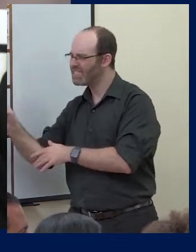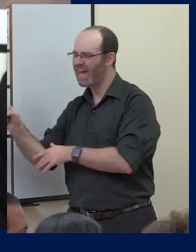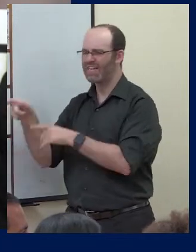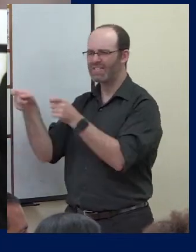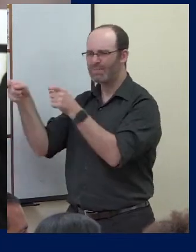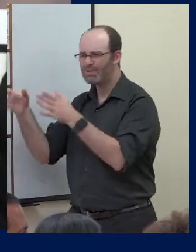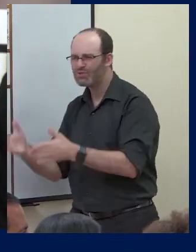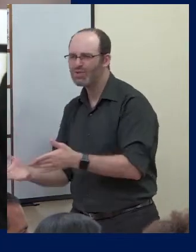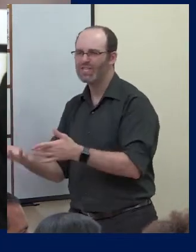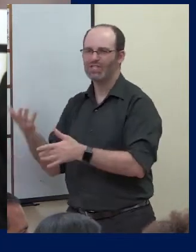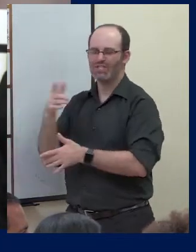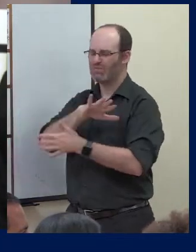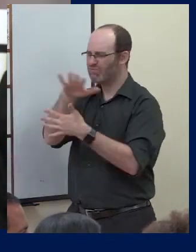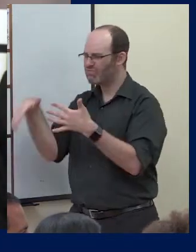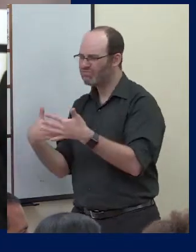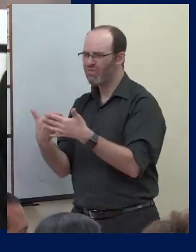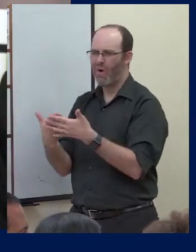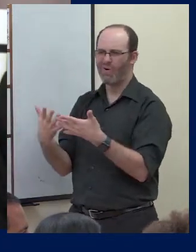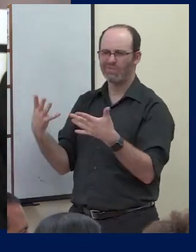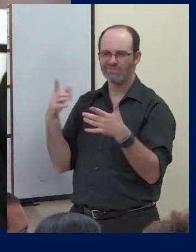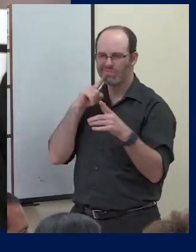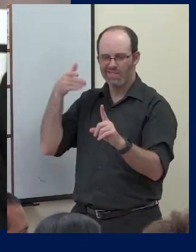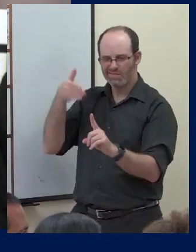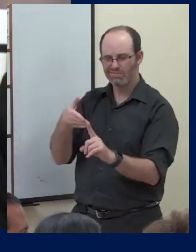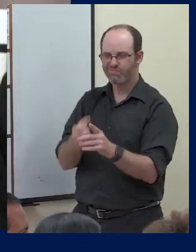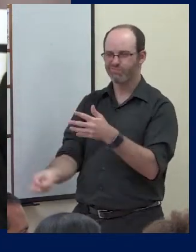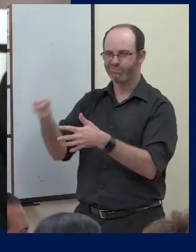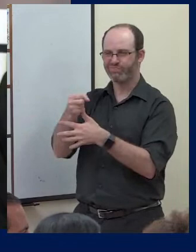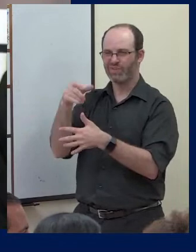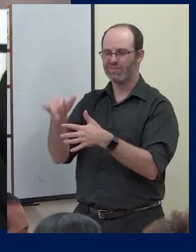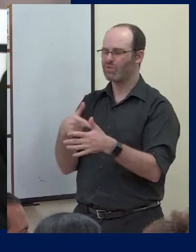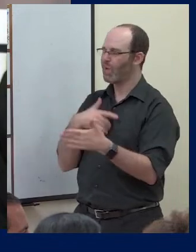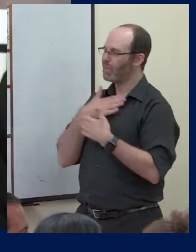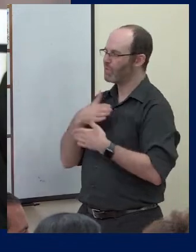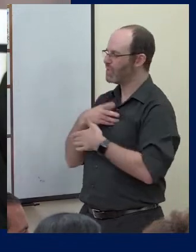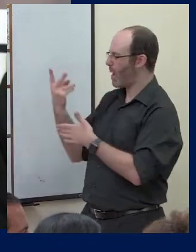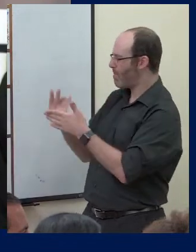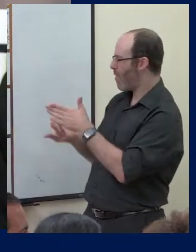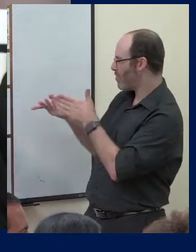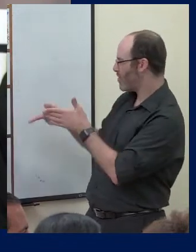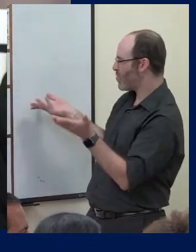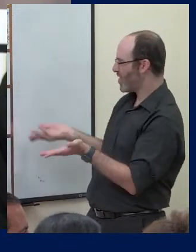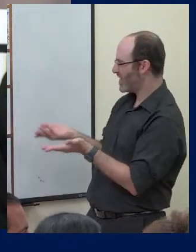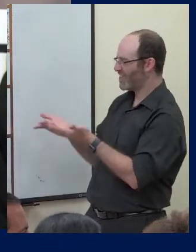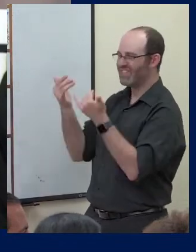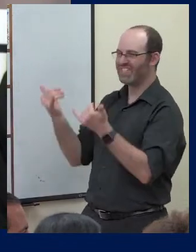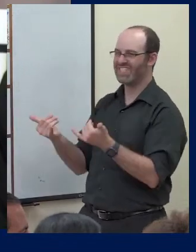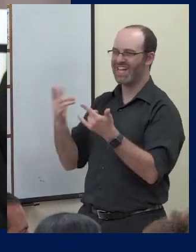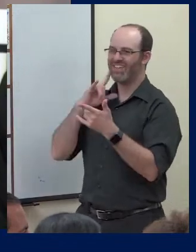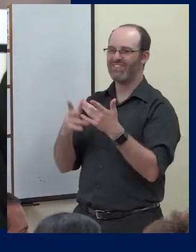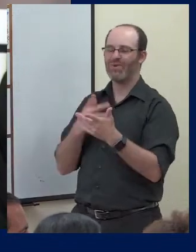really welcome and appreciate both the secretary and deputy secretary are here with us to celebrate the Y anniversary.